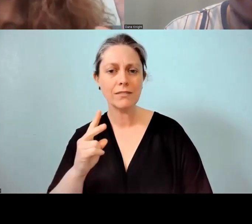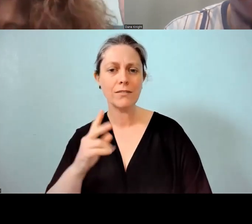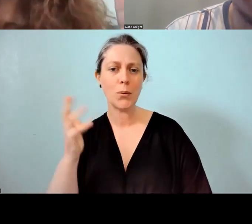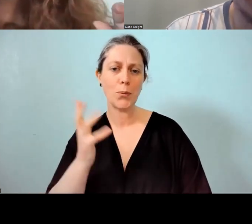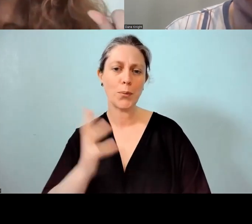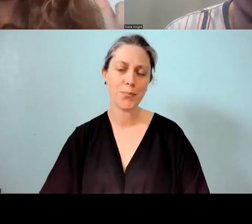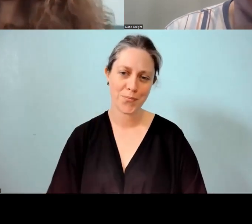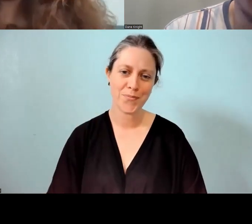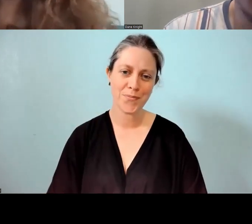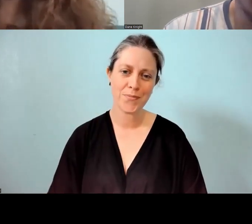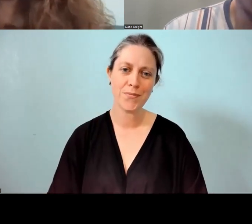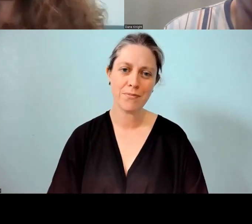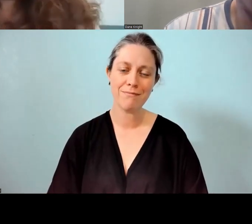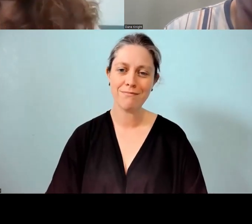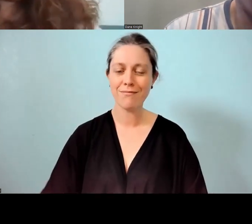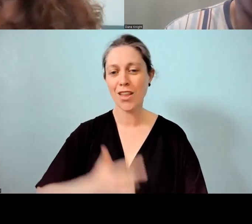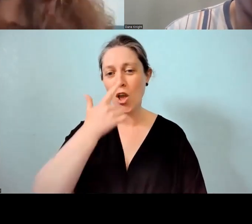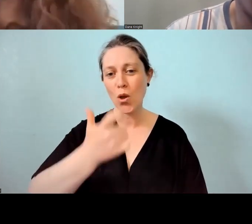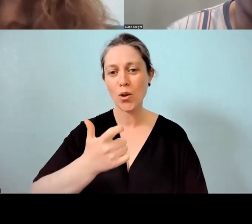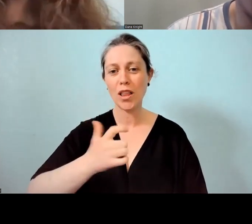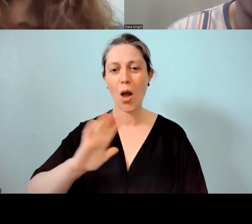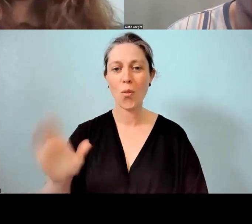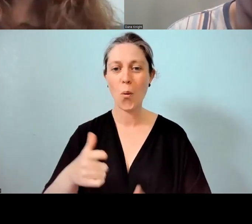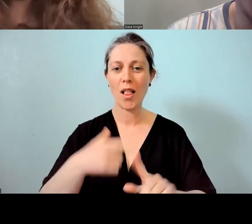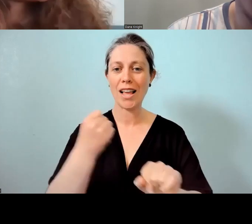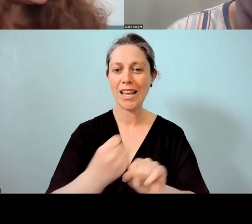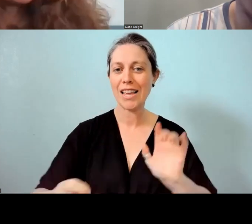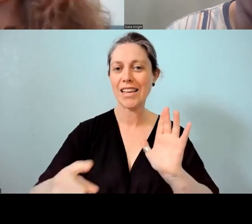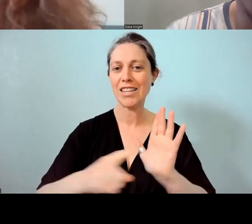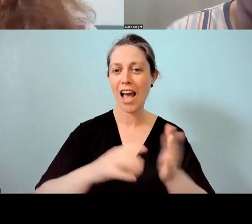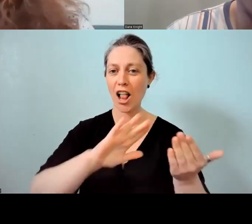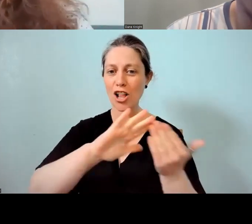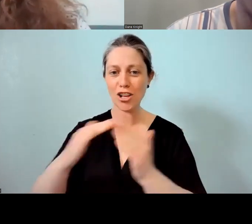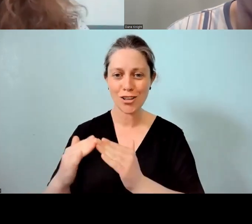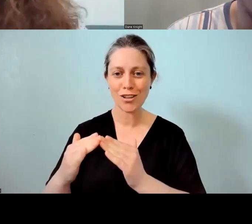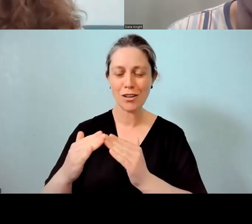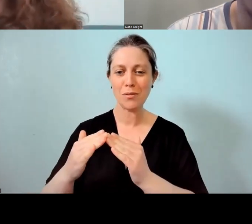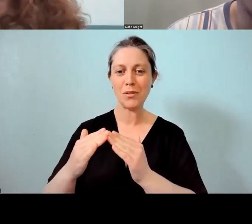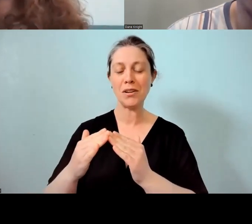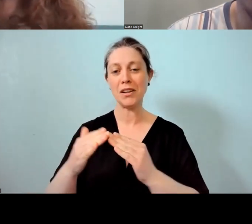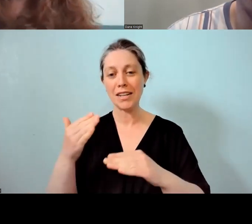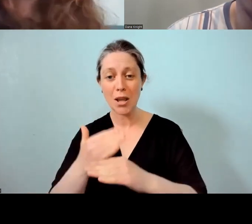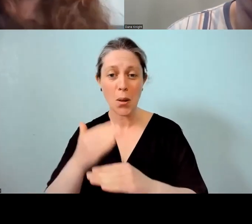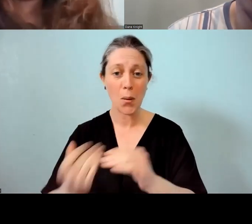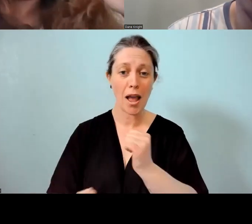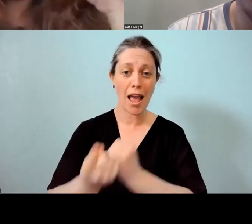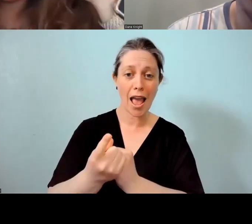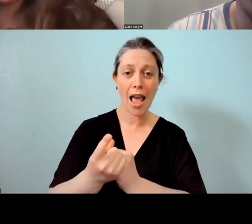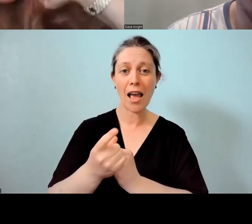and good luck with all the EGL community development work that's happening in the coastal Bay of Plenty.